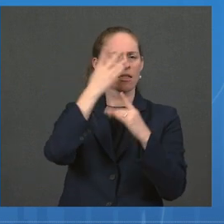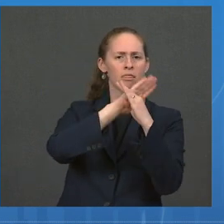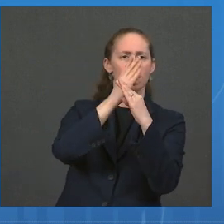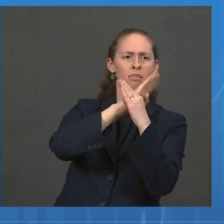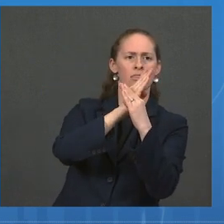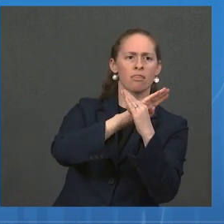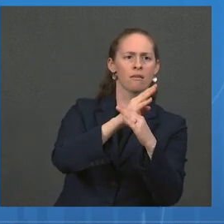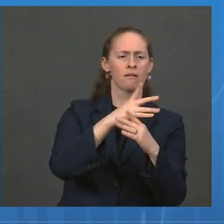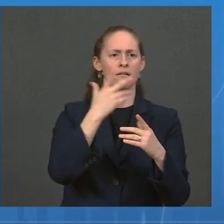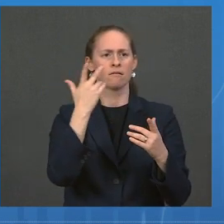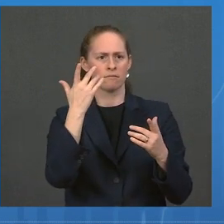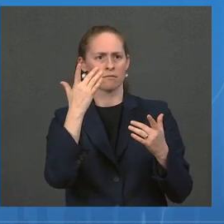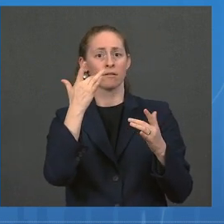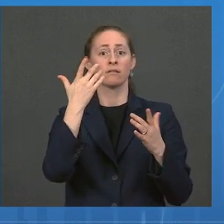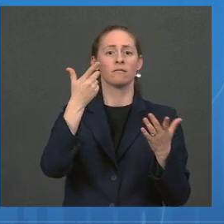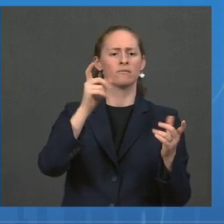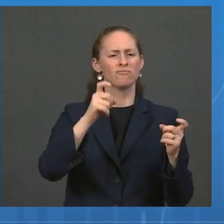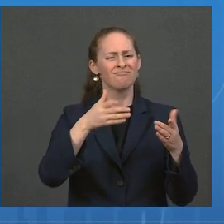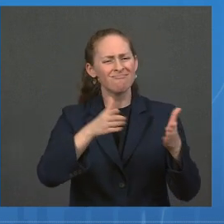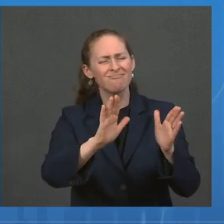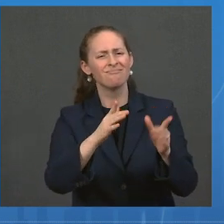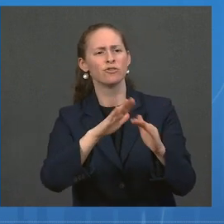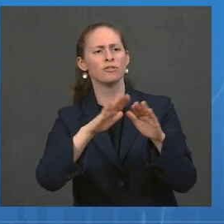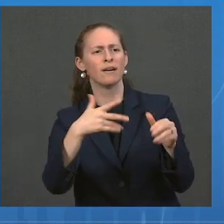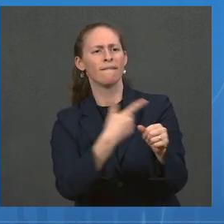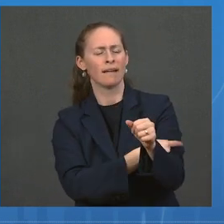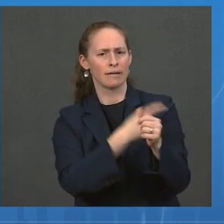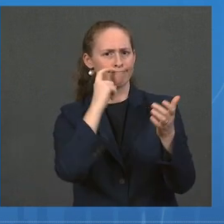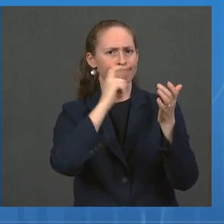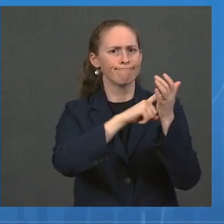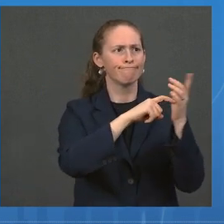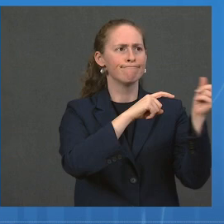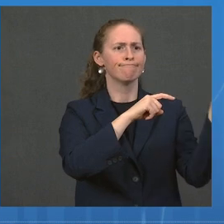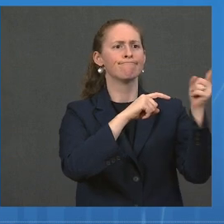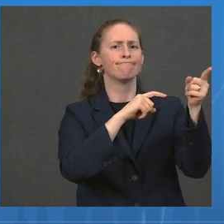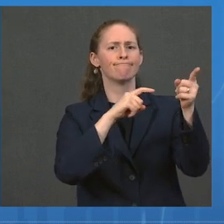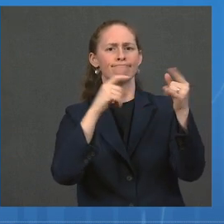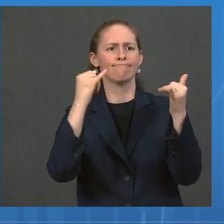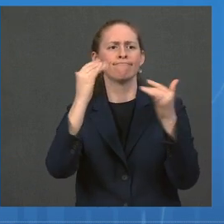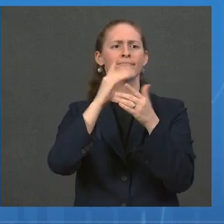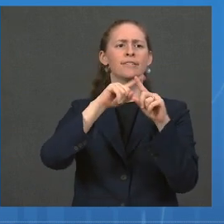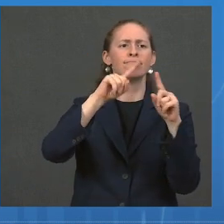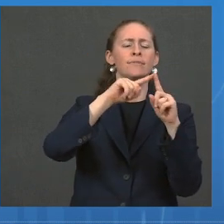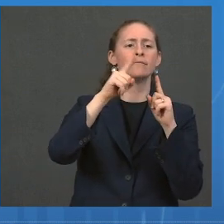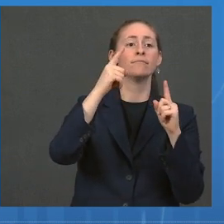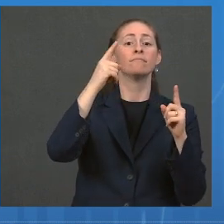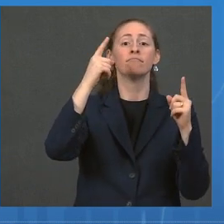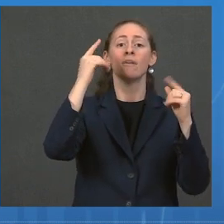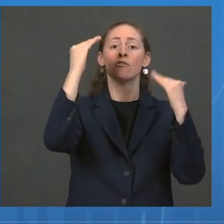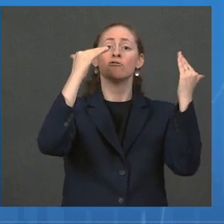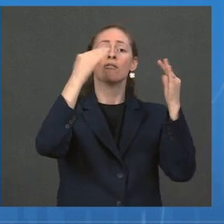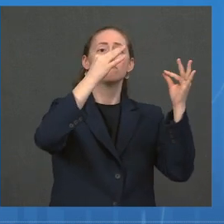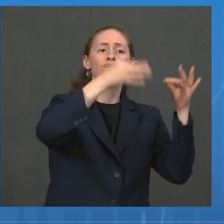We've seen that consistently be the case when people are making their decisions about adults, and I wonder what the thoughts are about